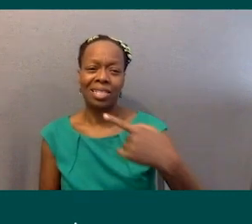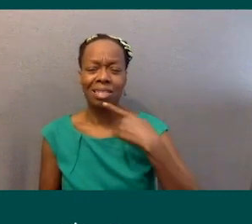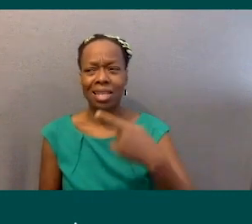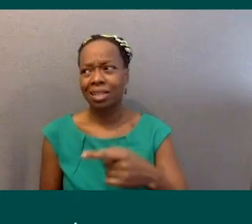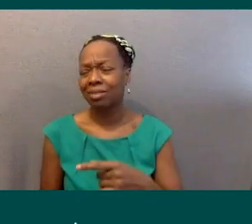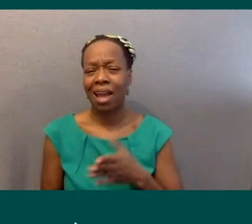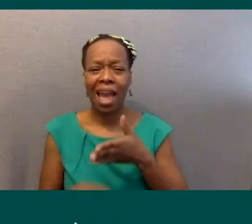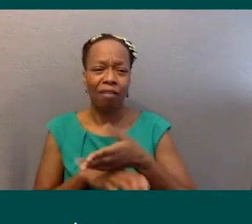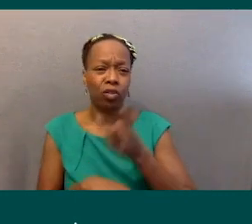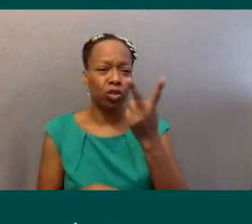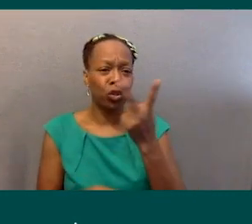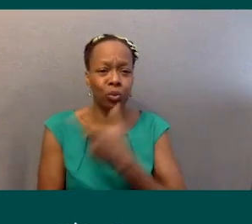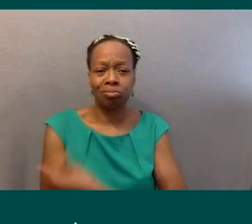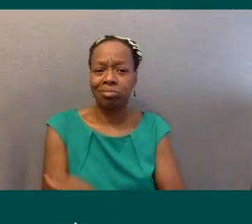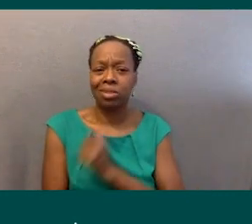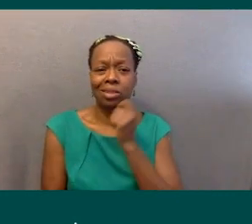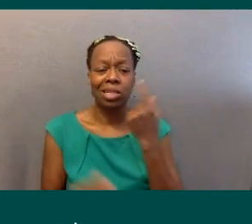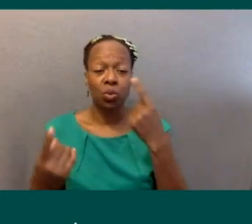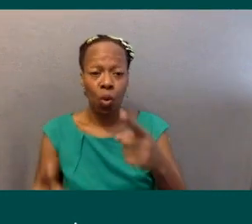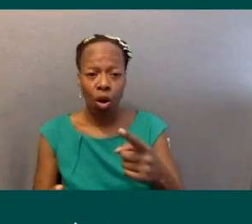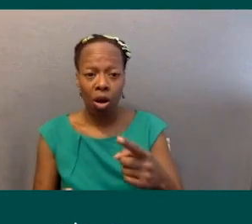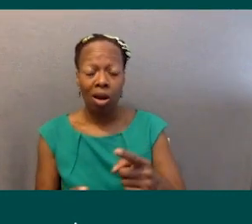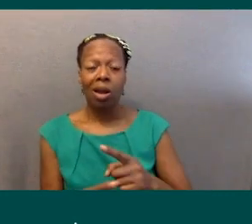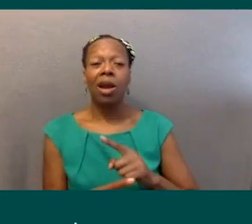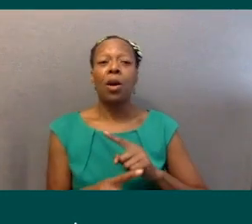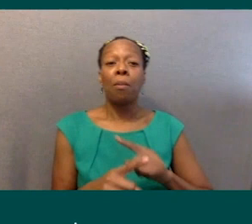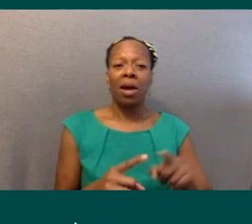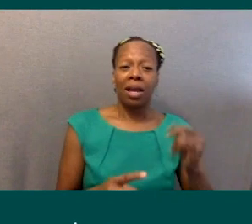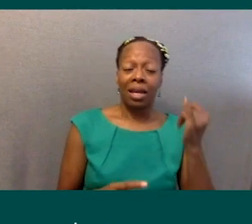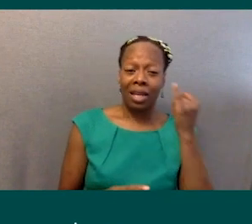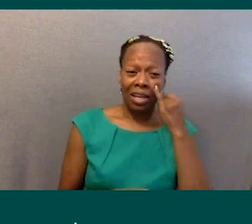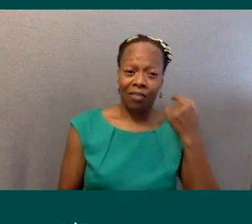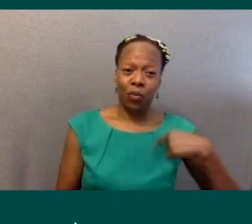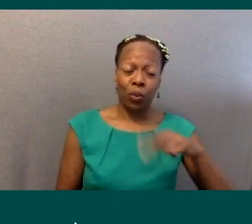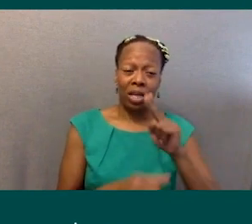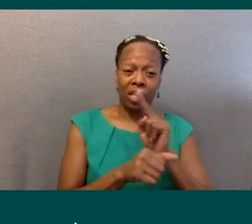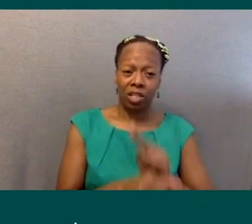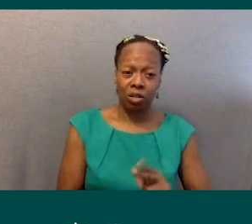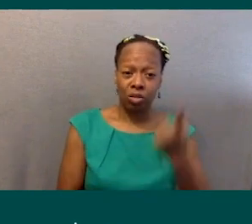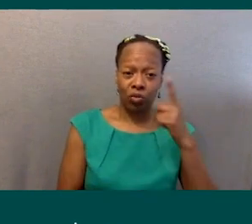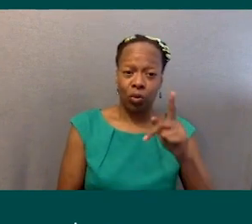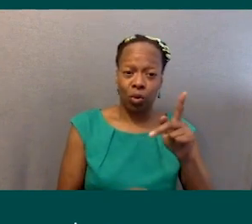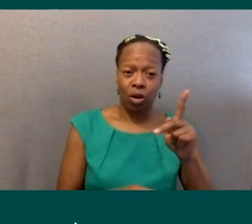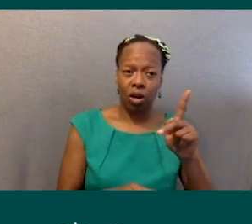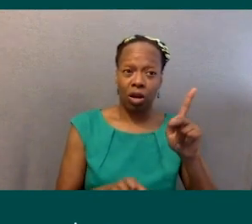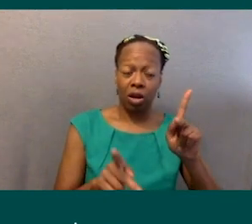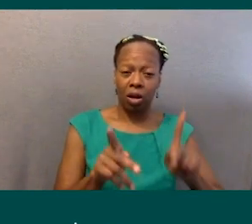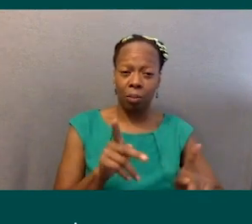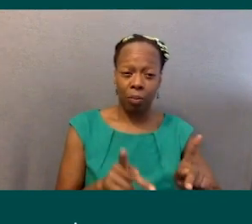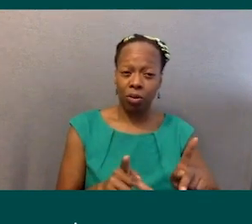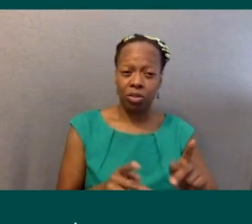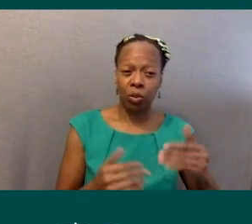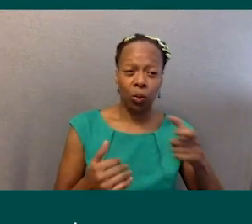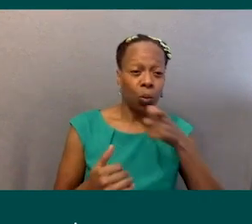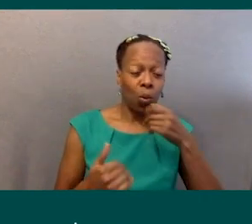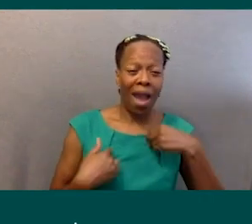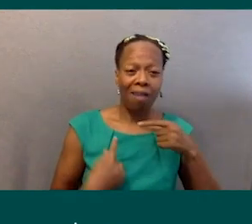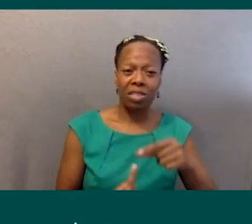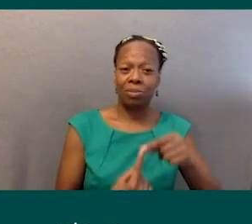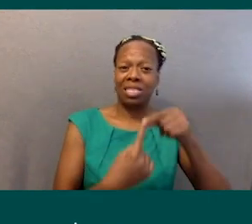when you have botulinum toxin injections, if you use botulinum toxin for that course only,